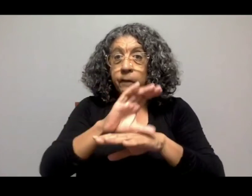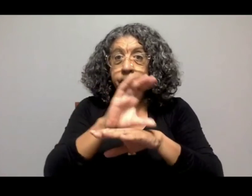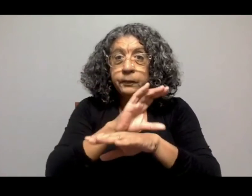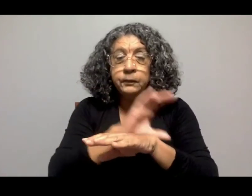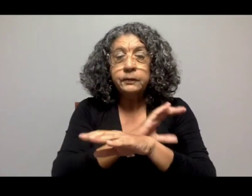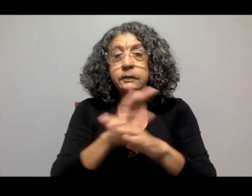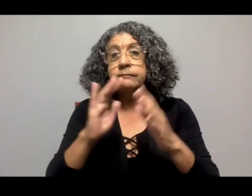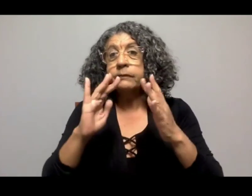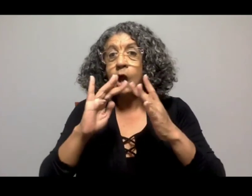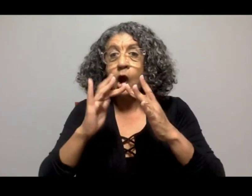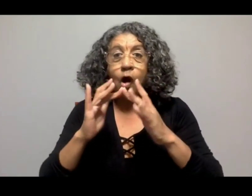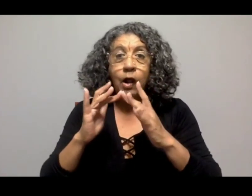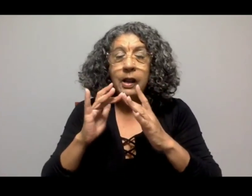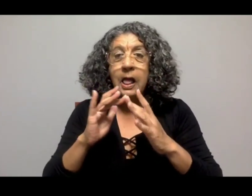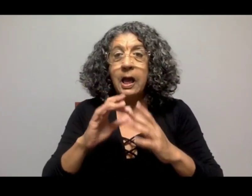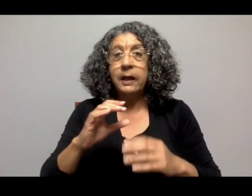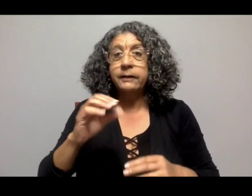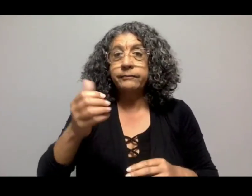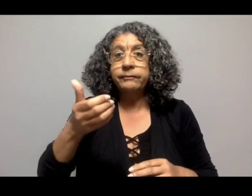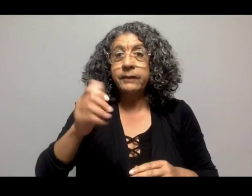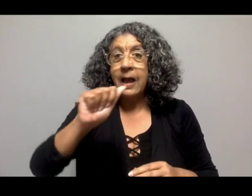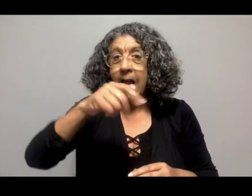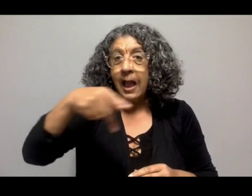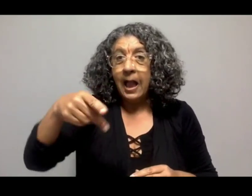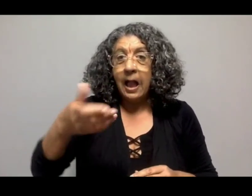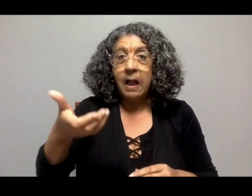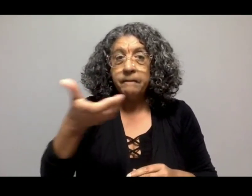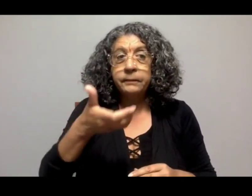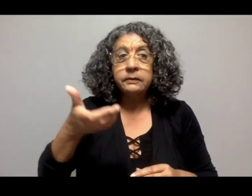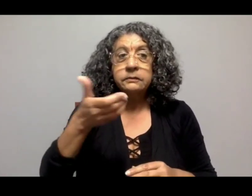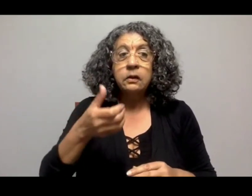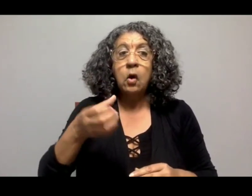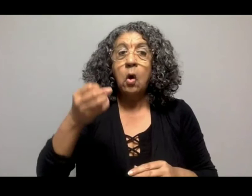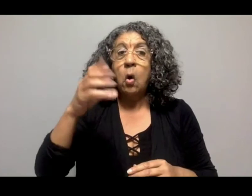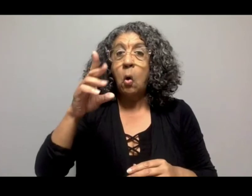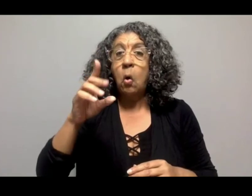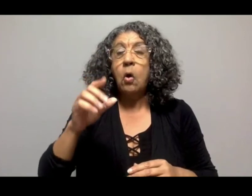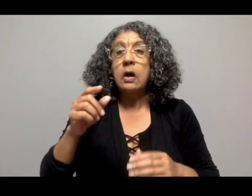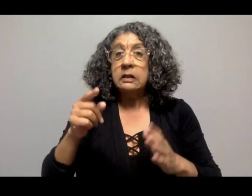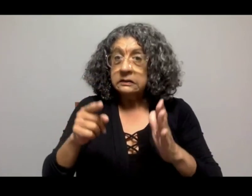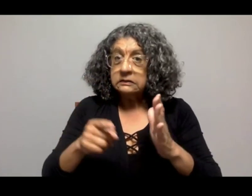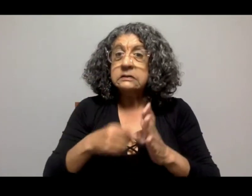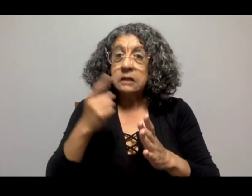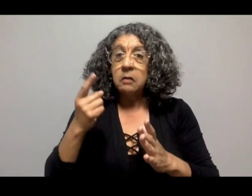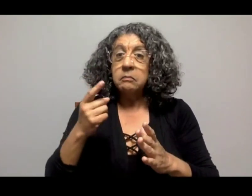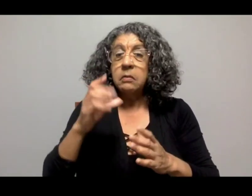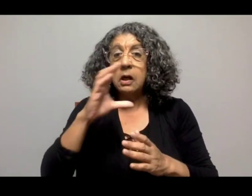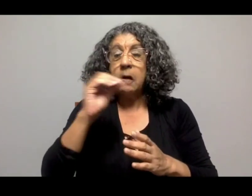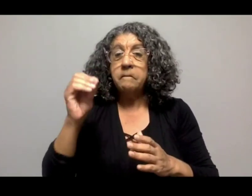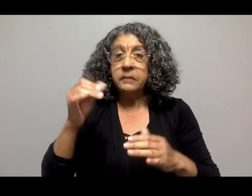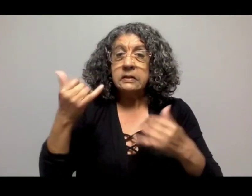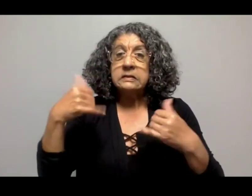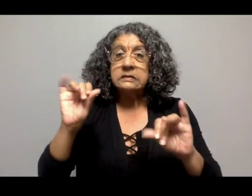either on the company computer or online or an app. Sometimes,